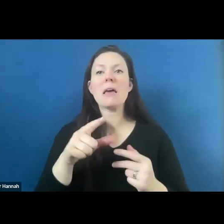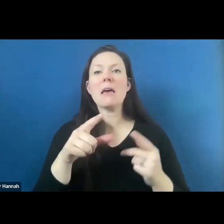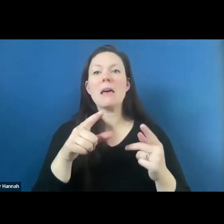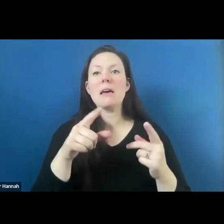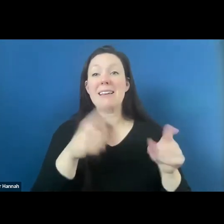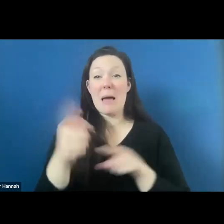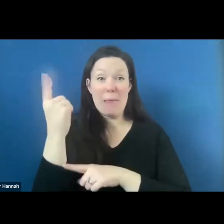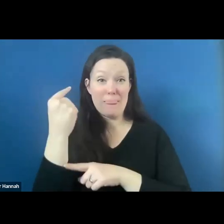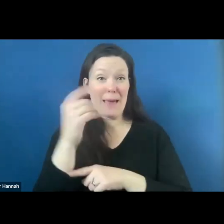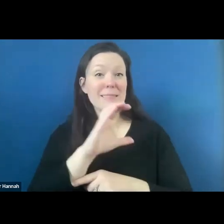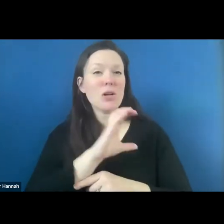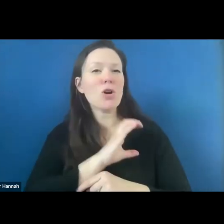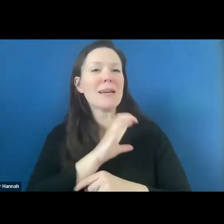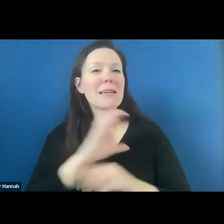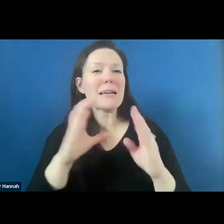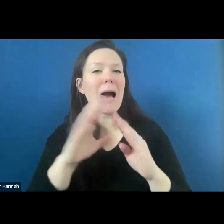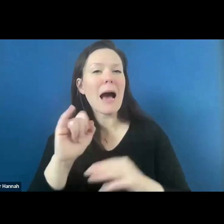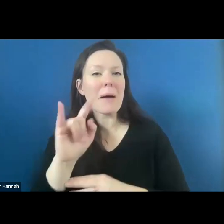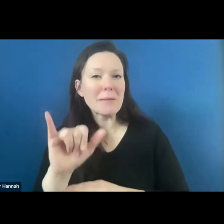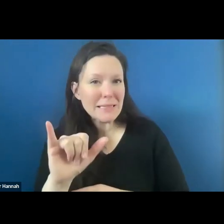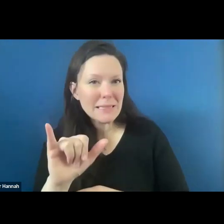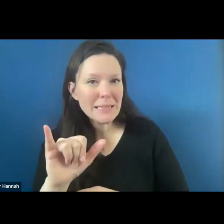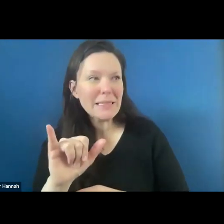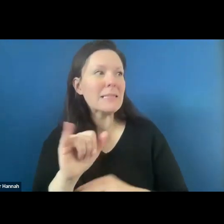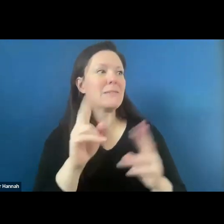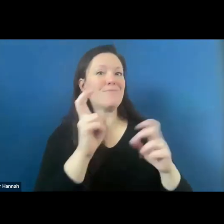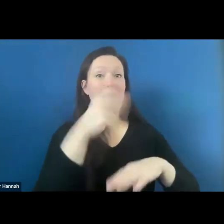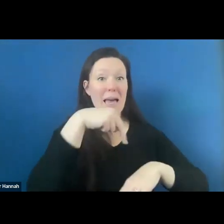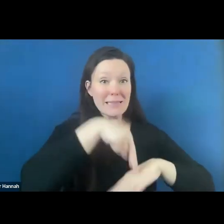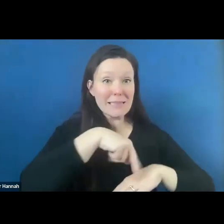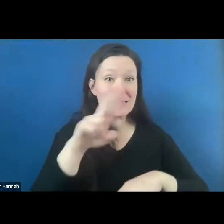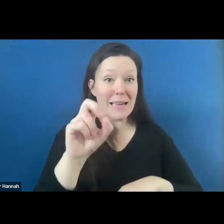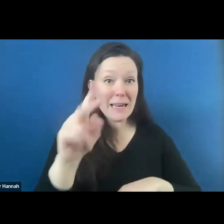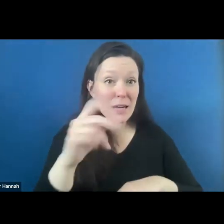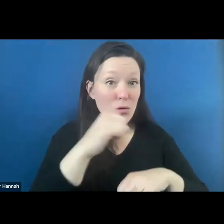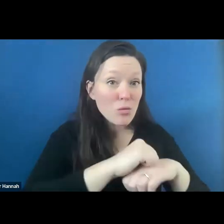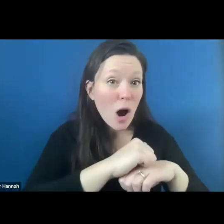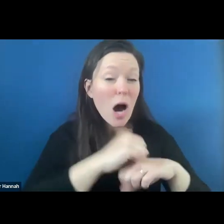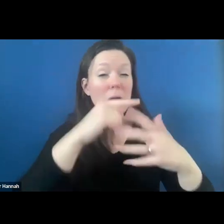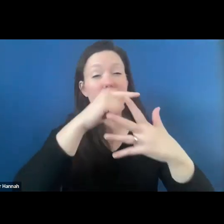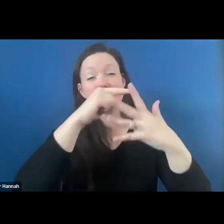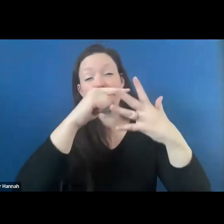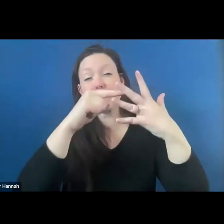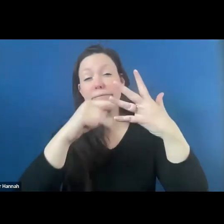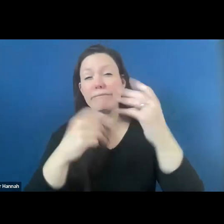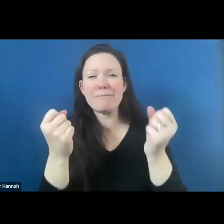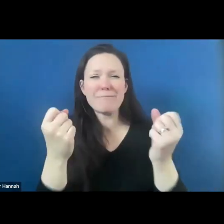And this is the violence that we saw at Standing Rock and at Line 3. And so I think that another thing that I really want to draw on